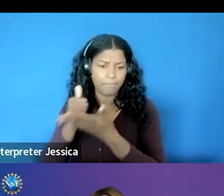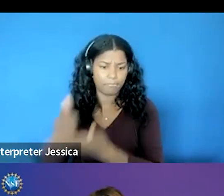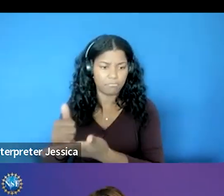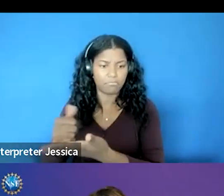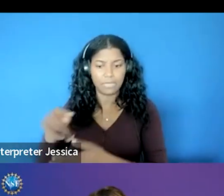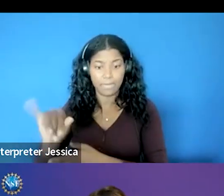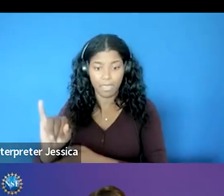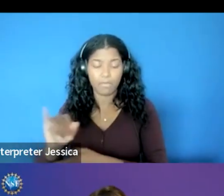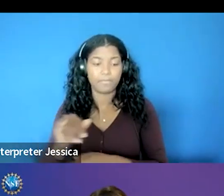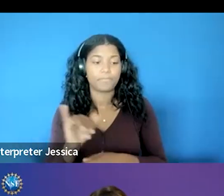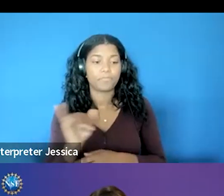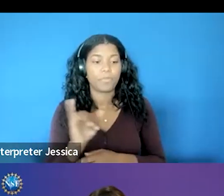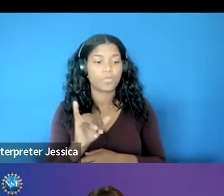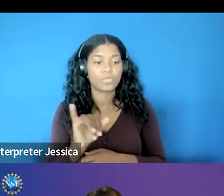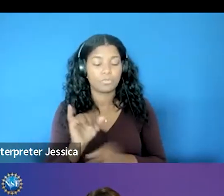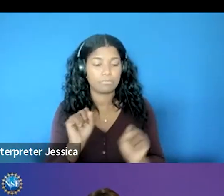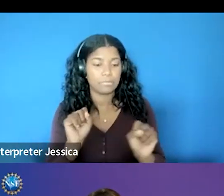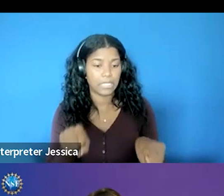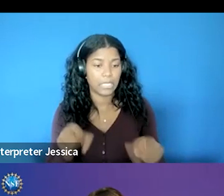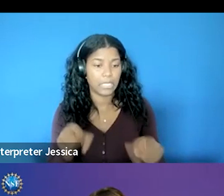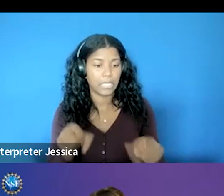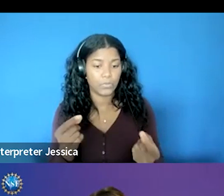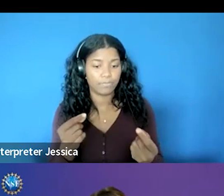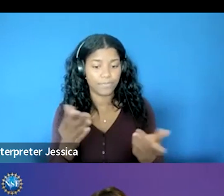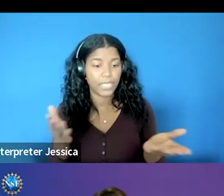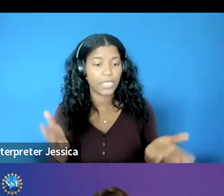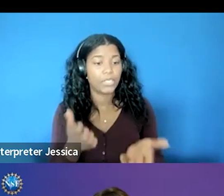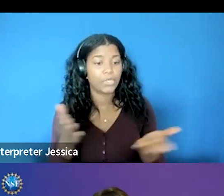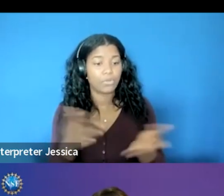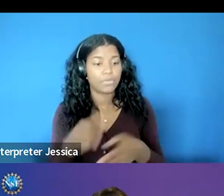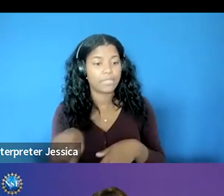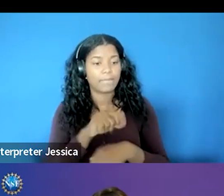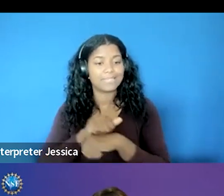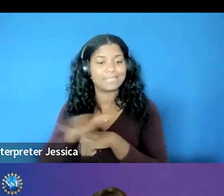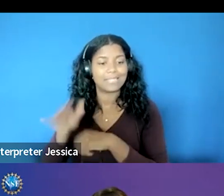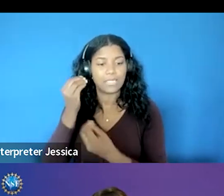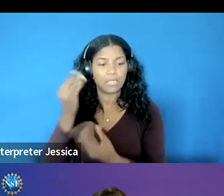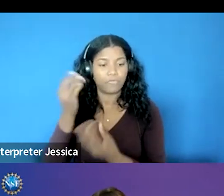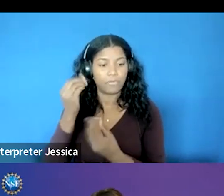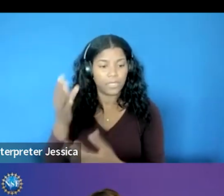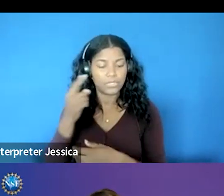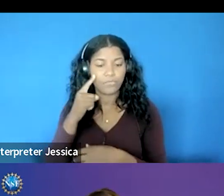But, another avenue is to encourage them to send their information to relevant programs.